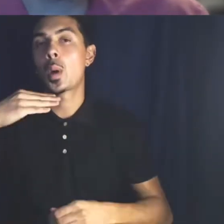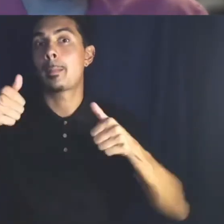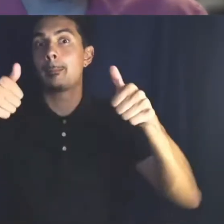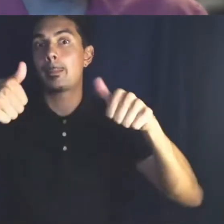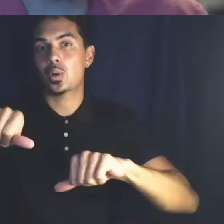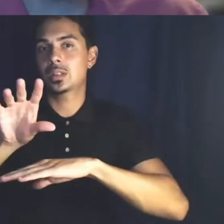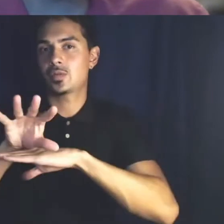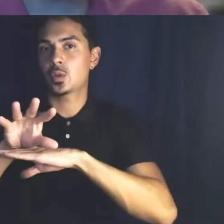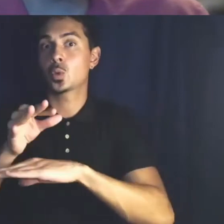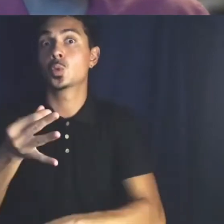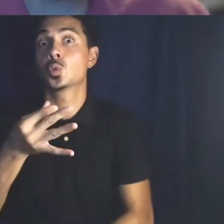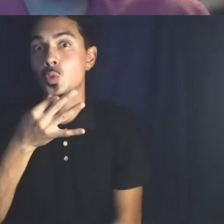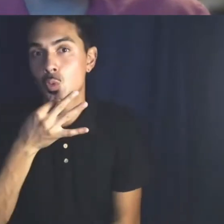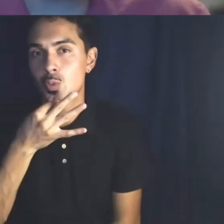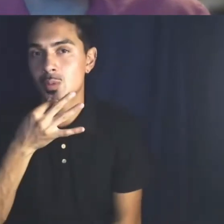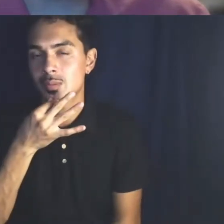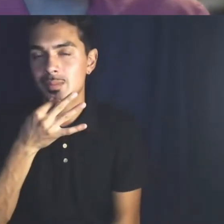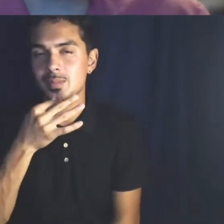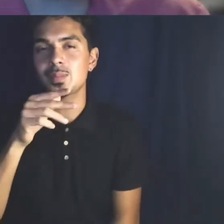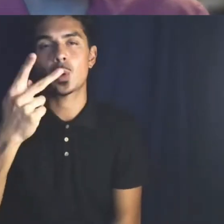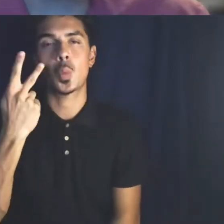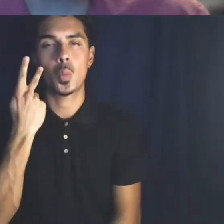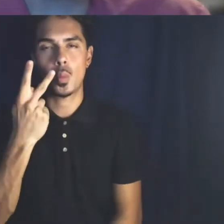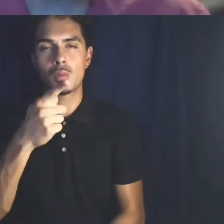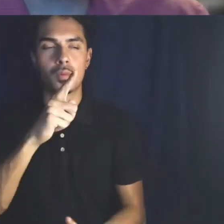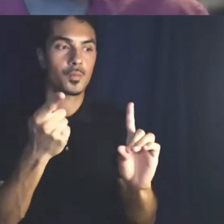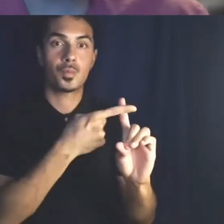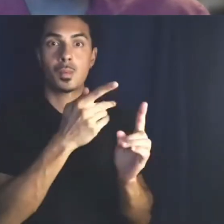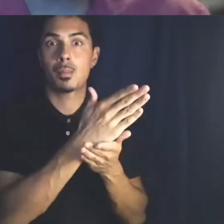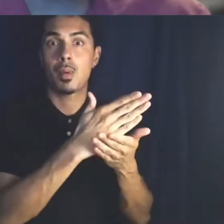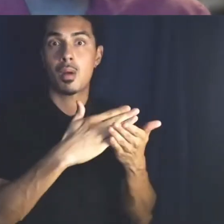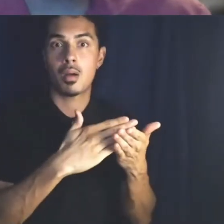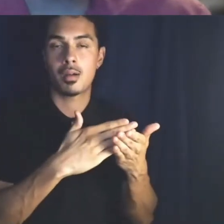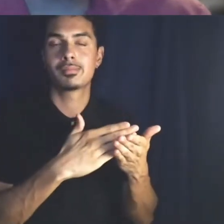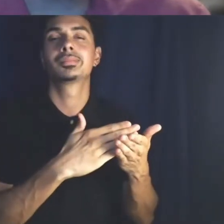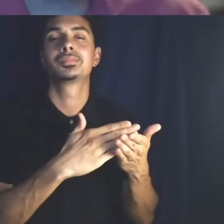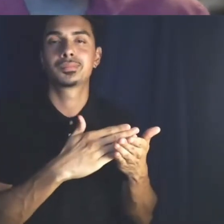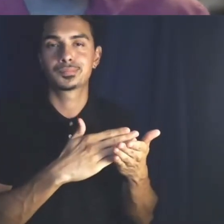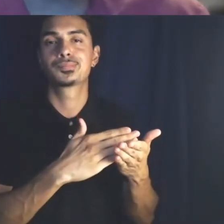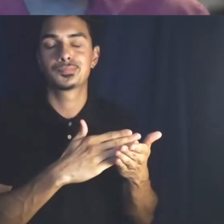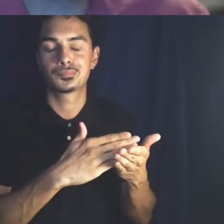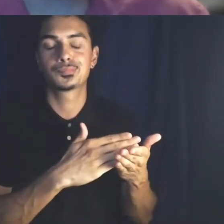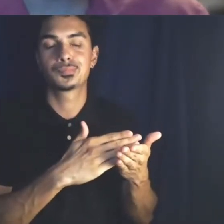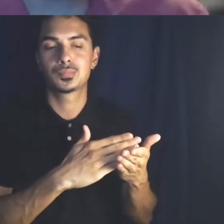and so, you can watch that first part, as well as this one, which will be up in a week or so.